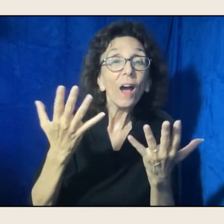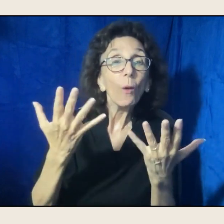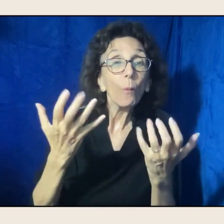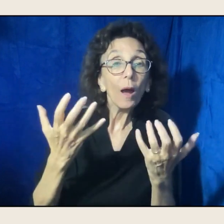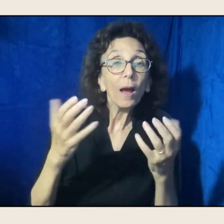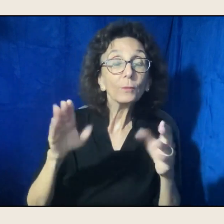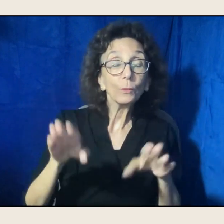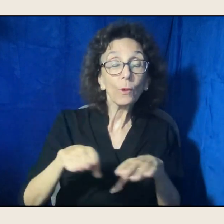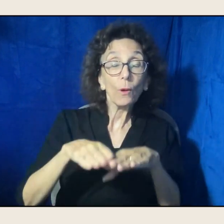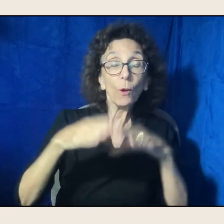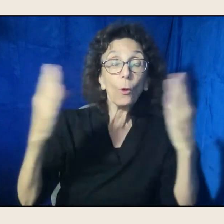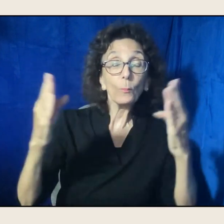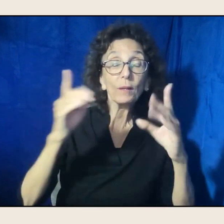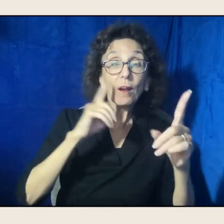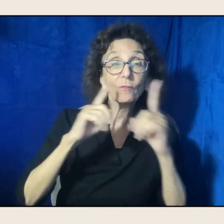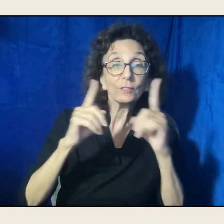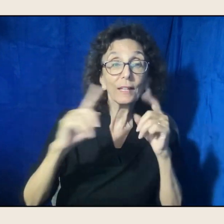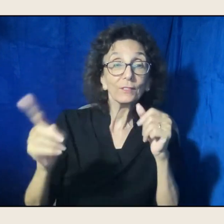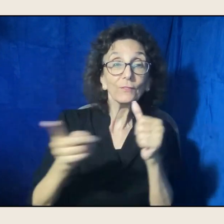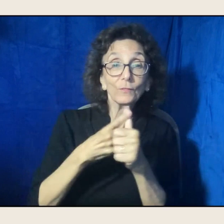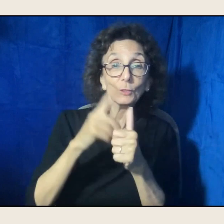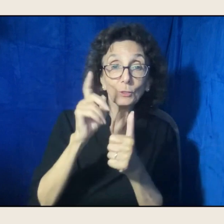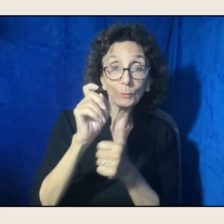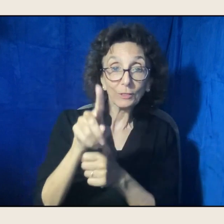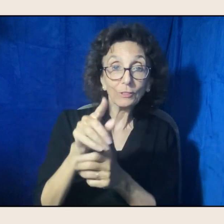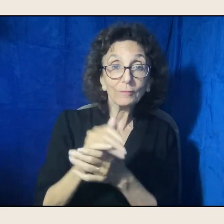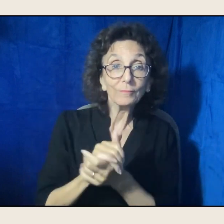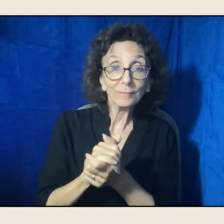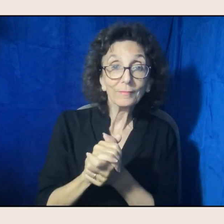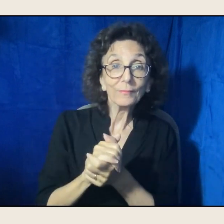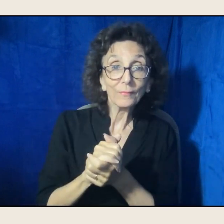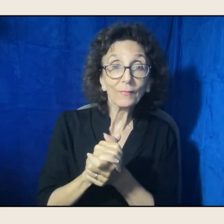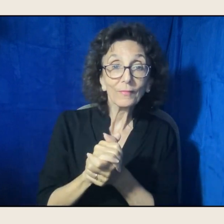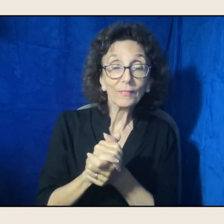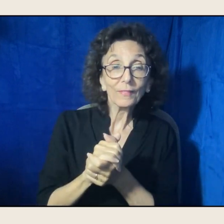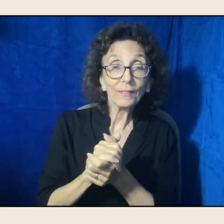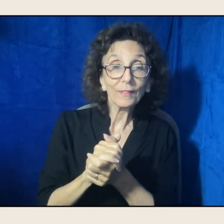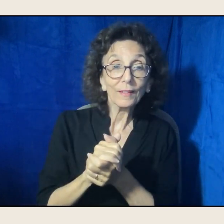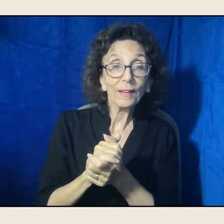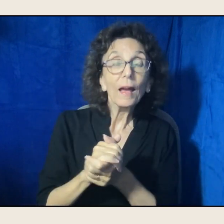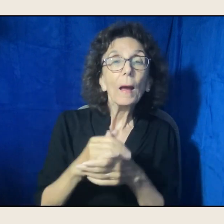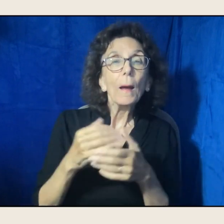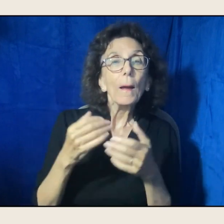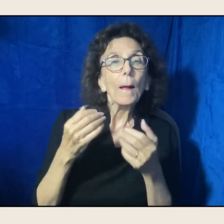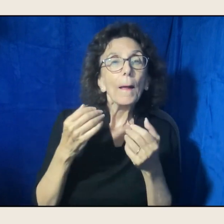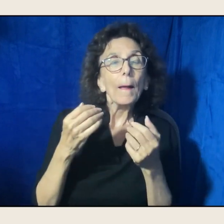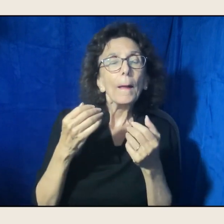with the first question. Many of us are familiar with the necessary roles